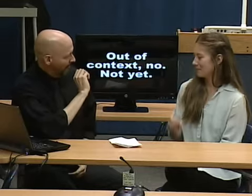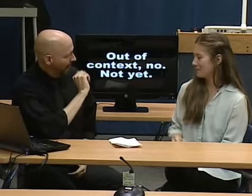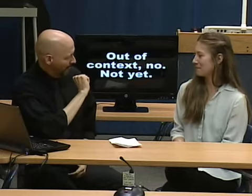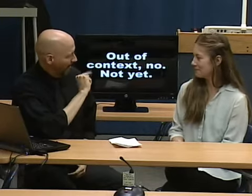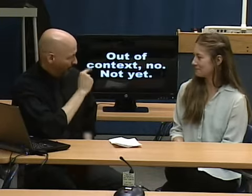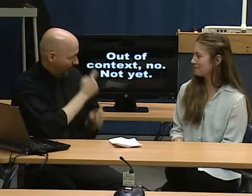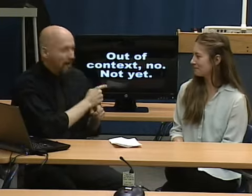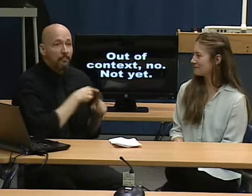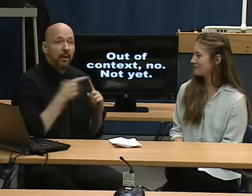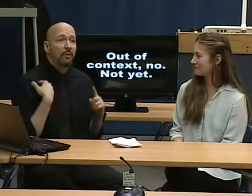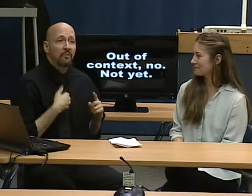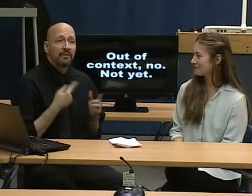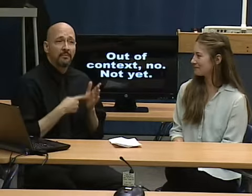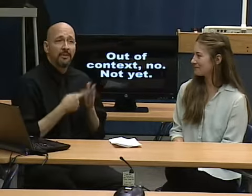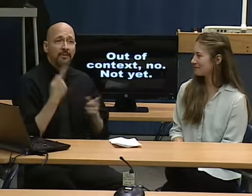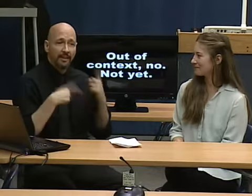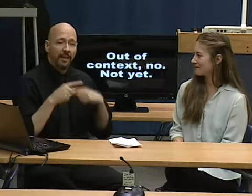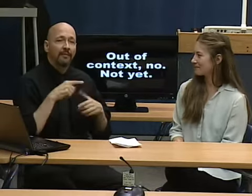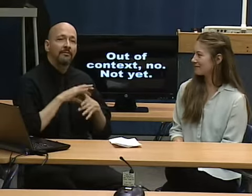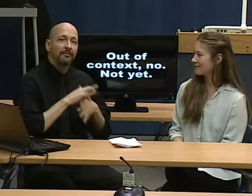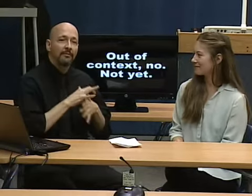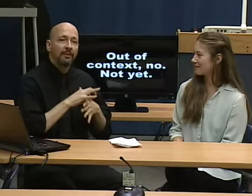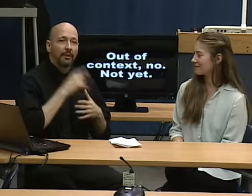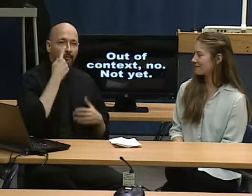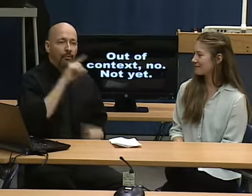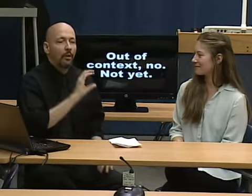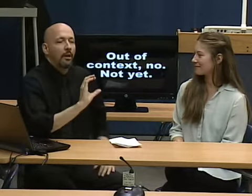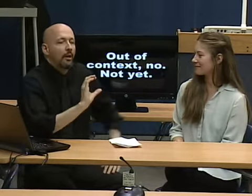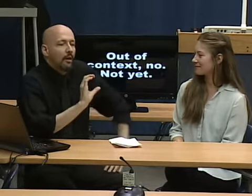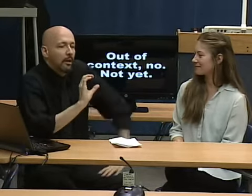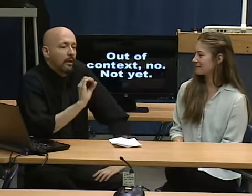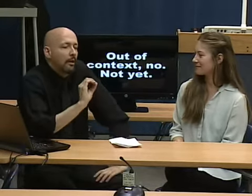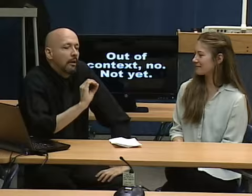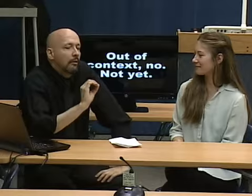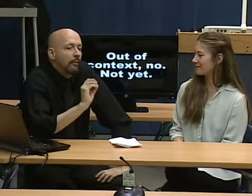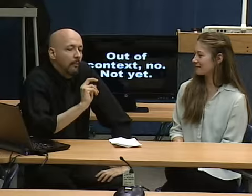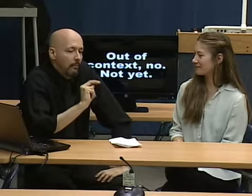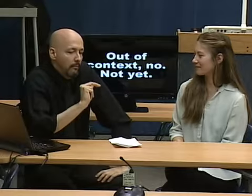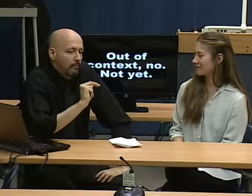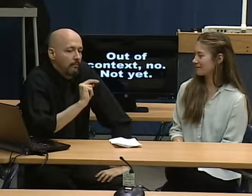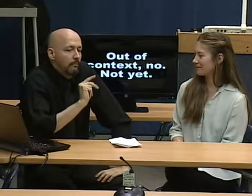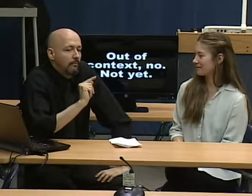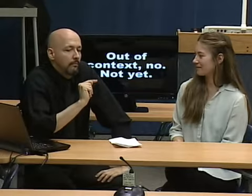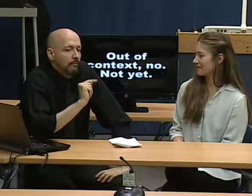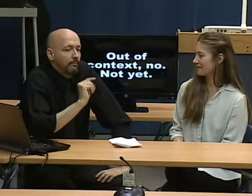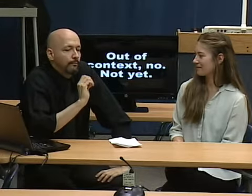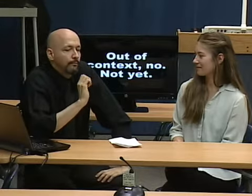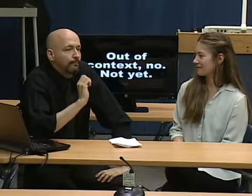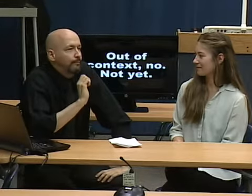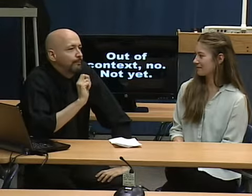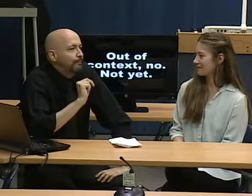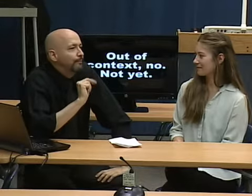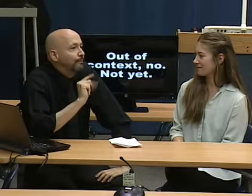M-E-A-T. Right. We sometimes sign "meat" for "C-O-N-T-E-N-T."